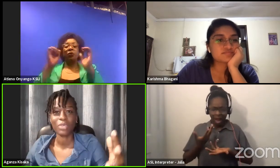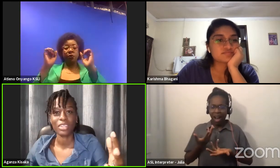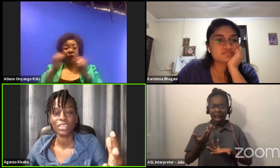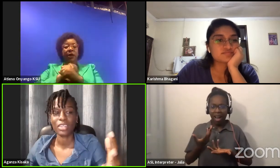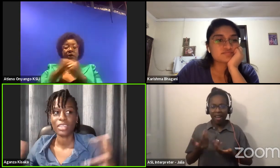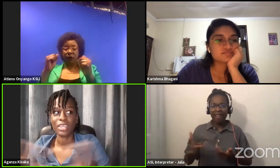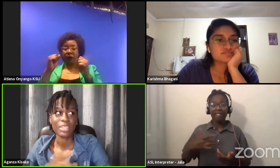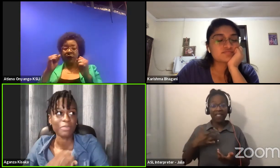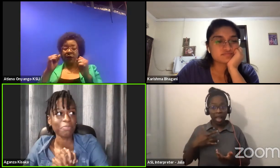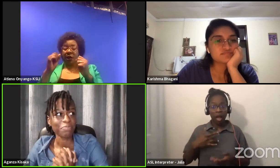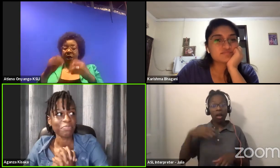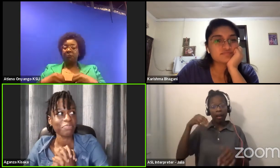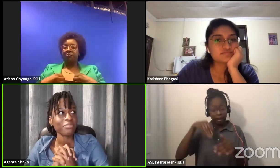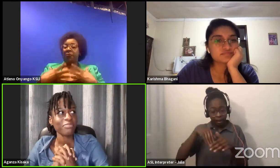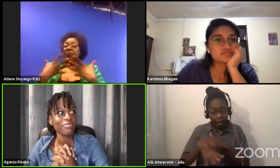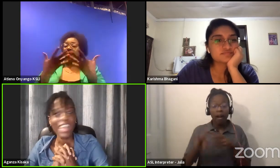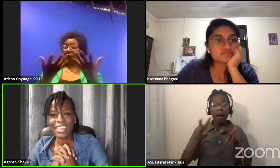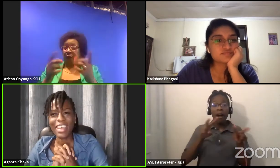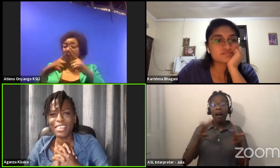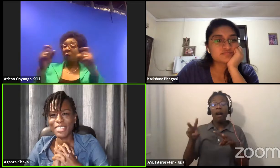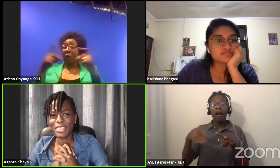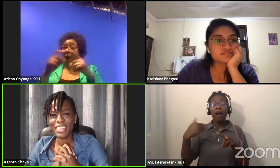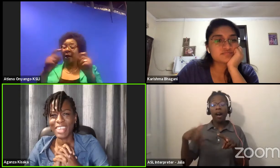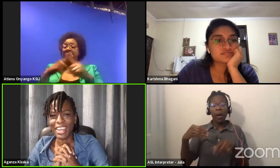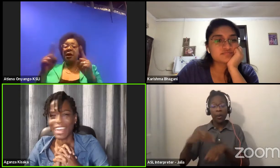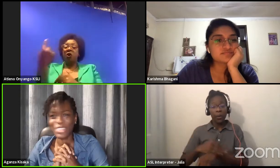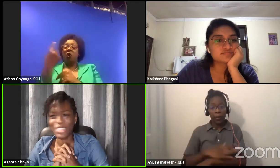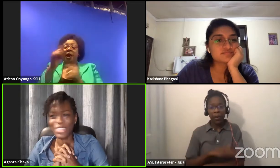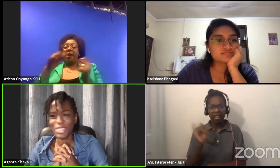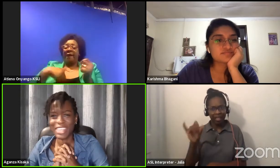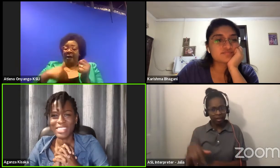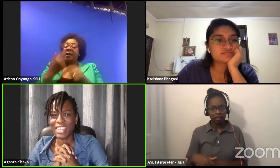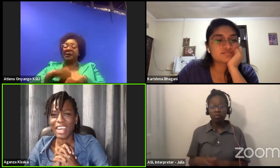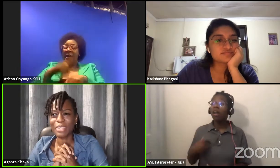when you're in the theater. And I understood that, I understood exactly